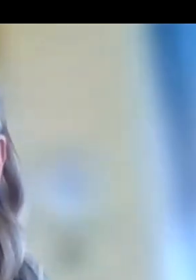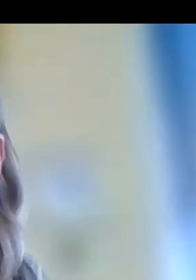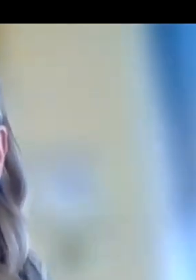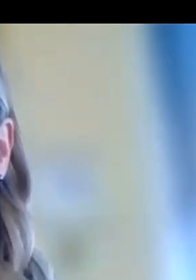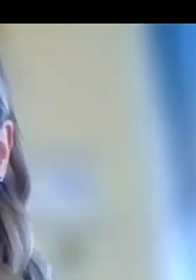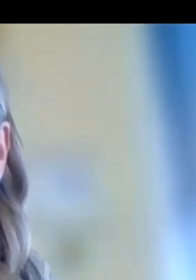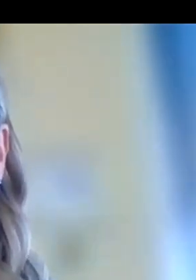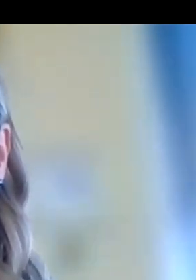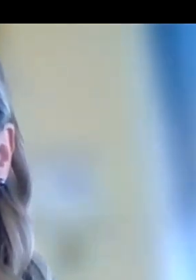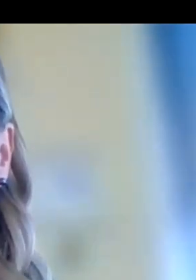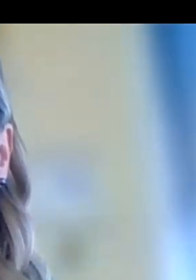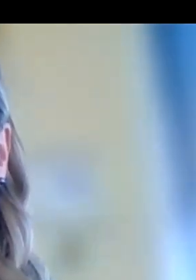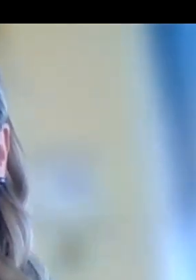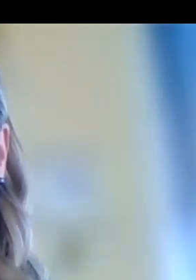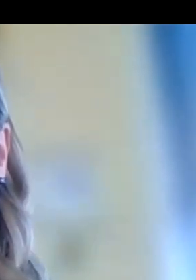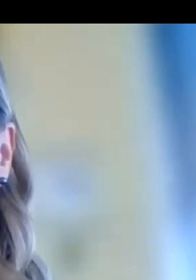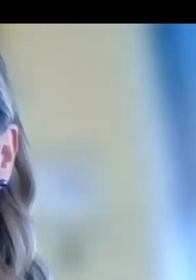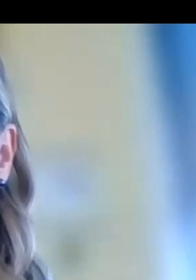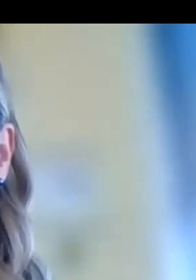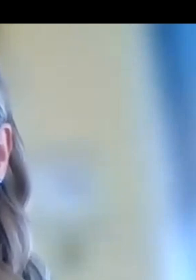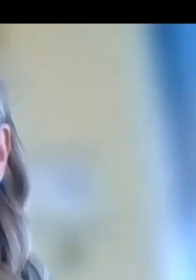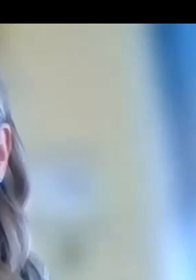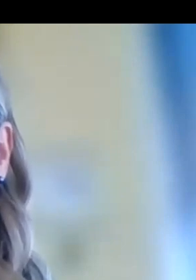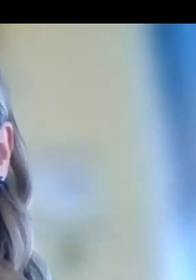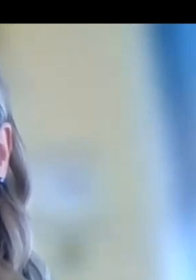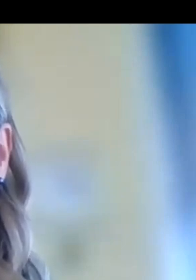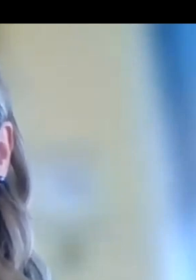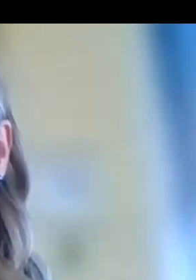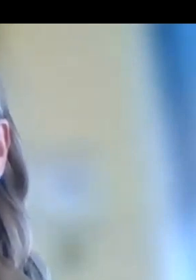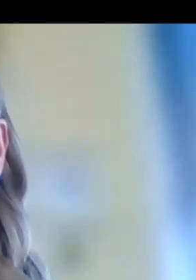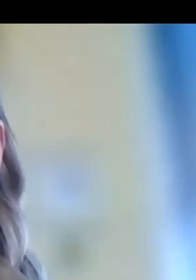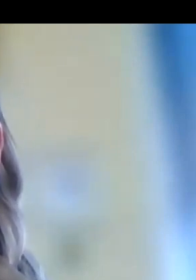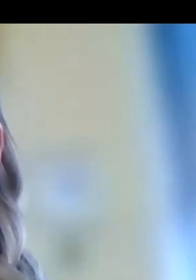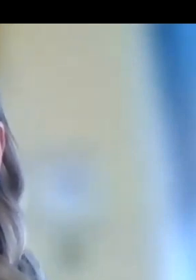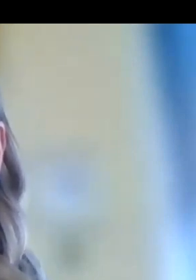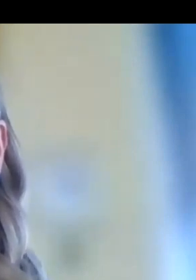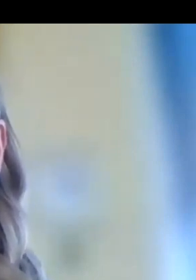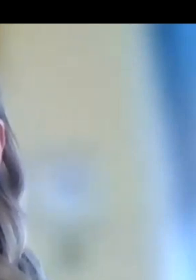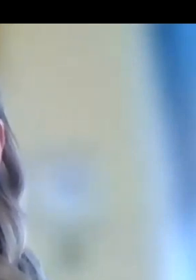Have a great rest of your day, and we'll be in touch with answers to your questions. Thank you. Thanks everyone.